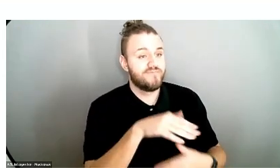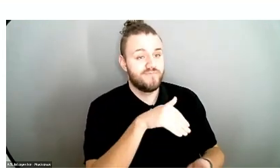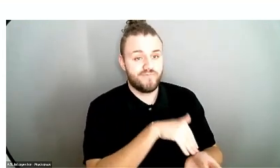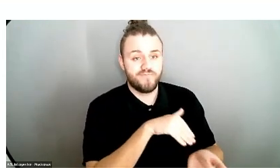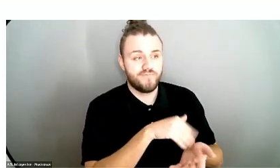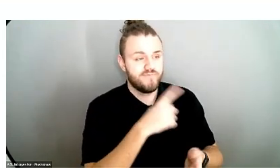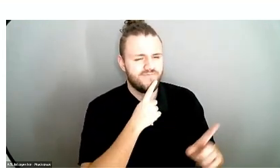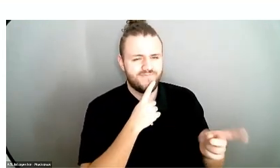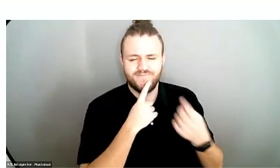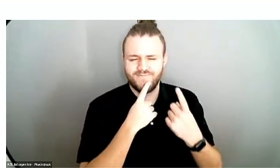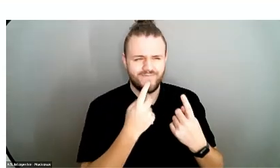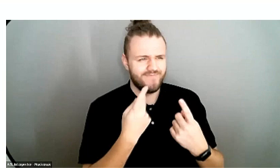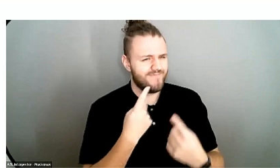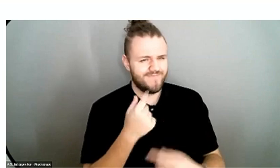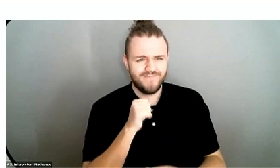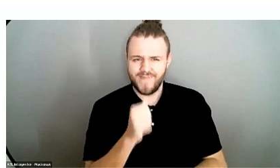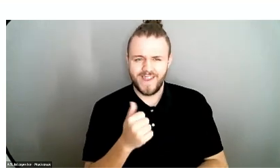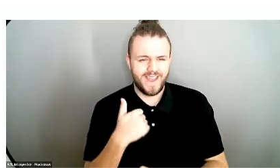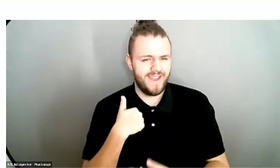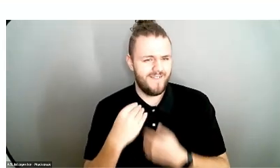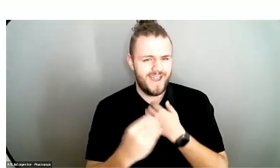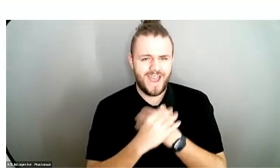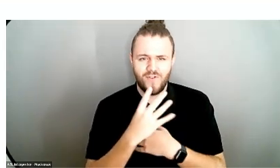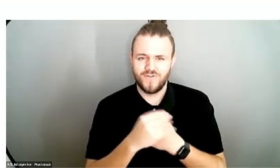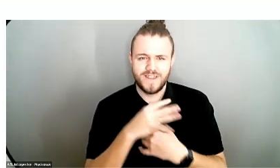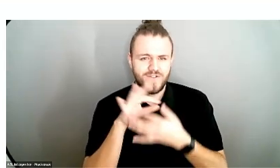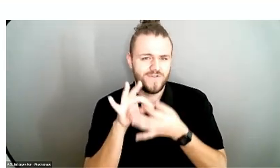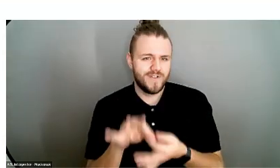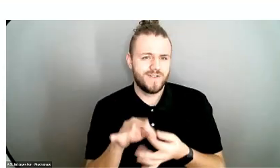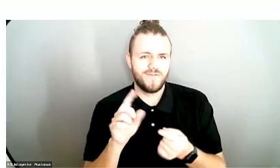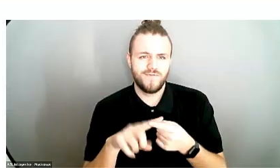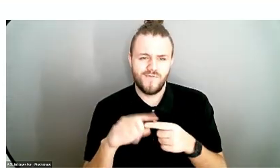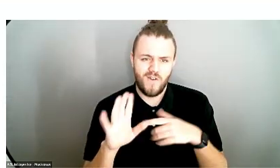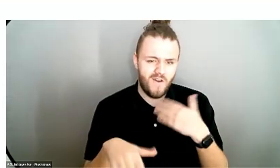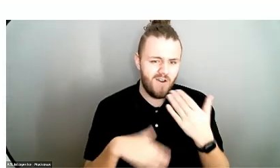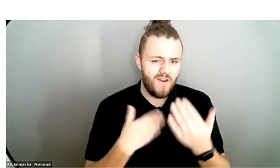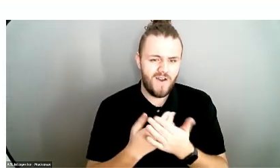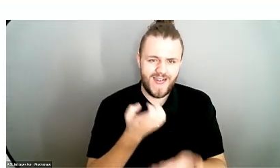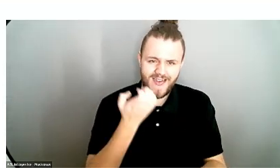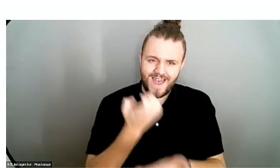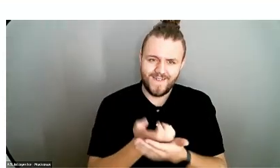not receive counseling on all of the evidence-based treatment options